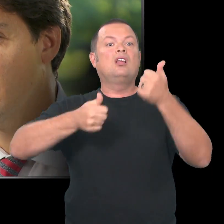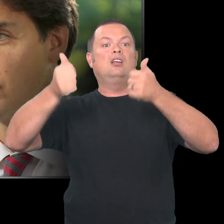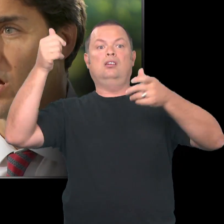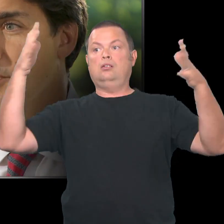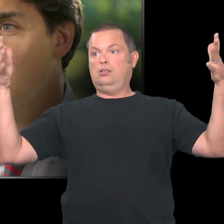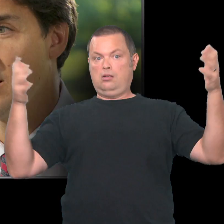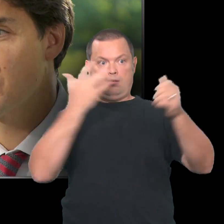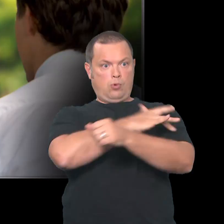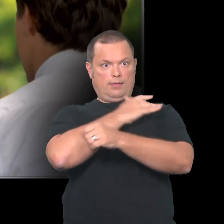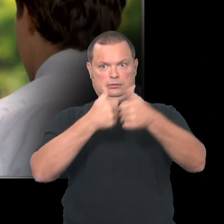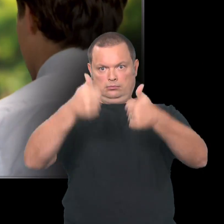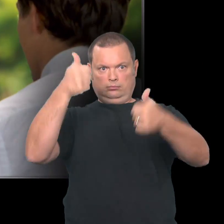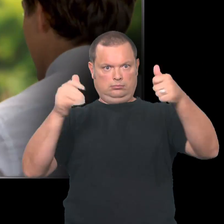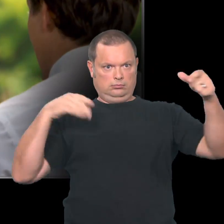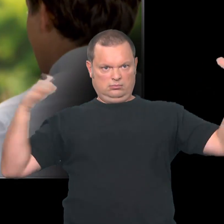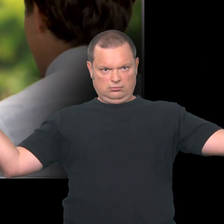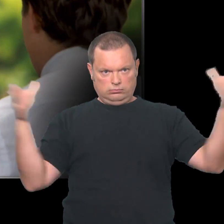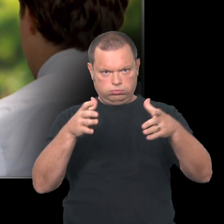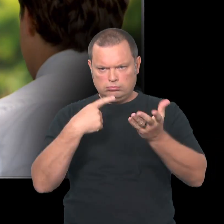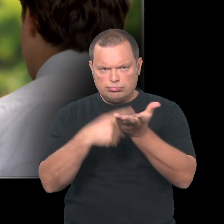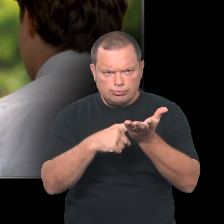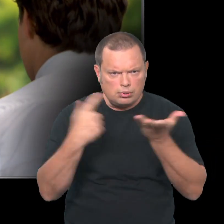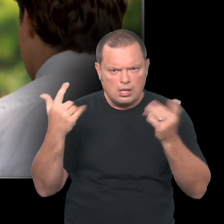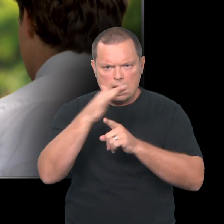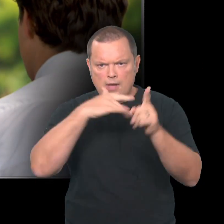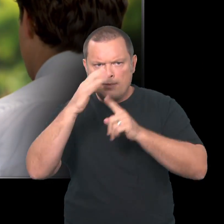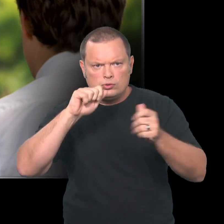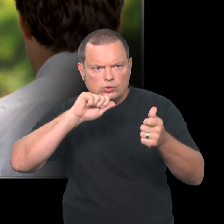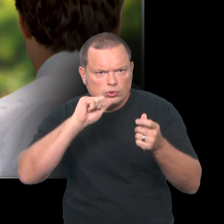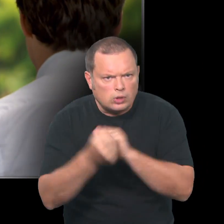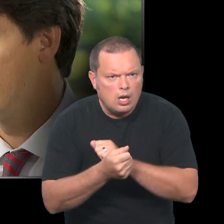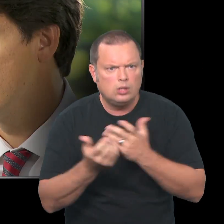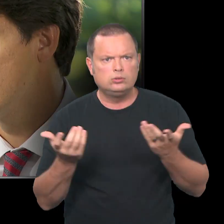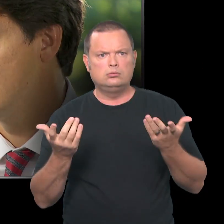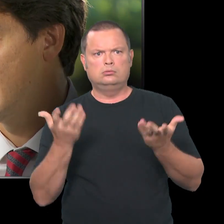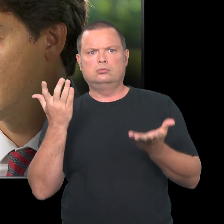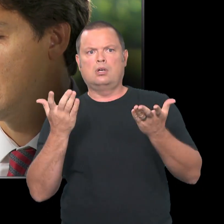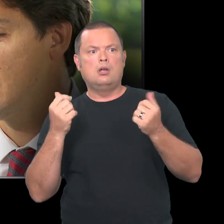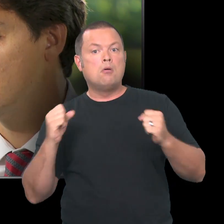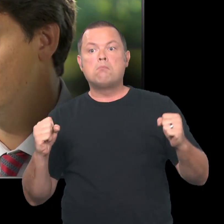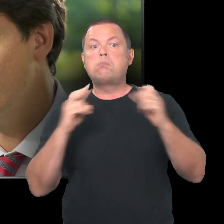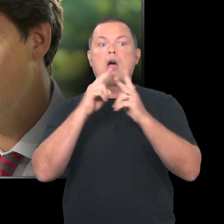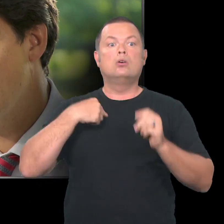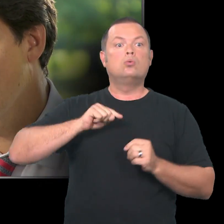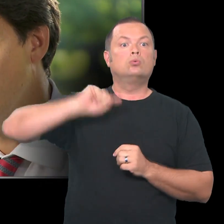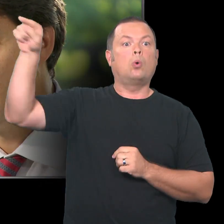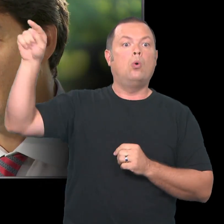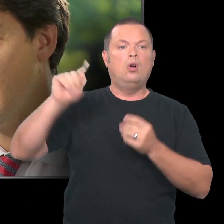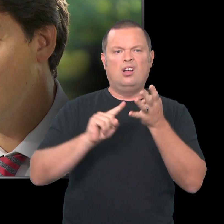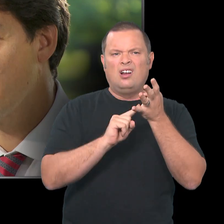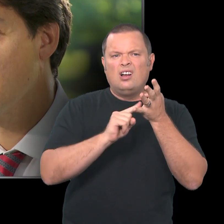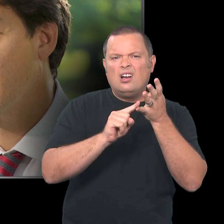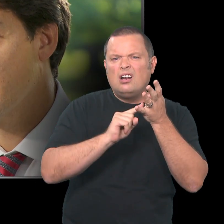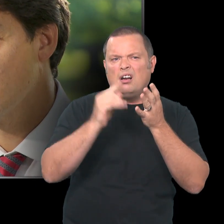Call together the premiers, talk about climate change. Get to Paris